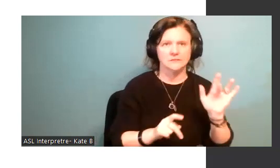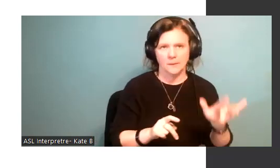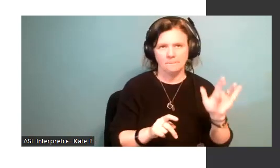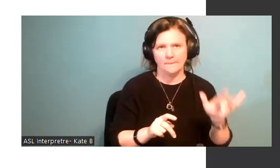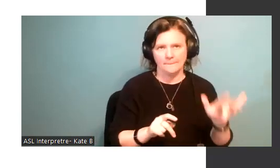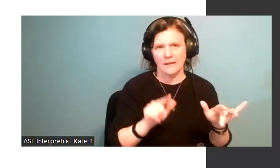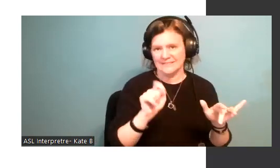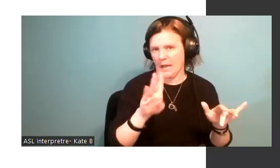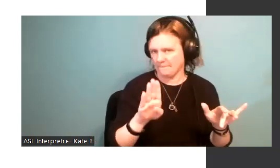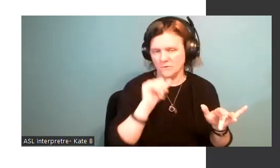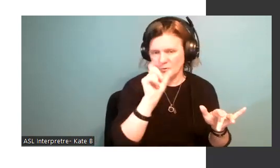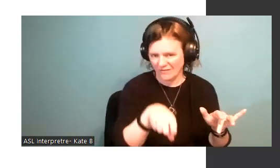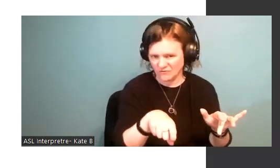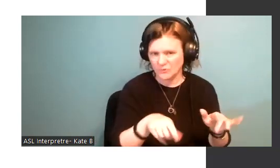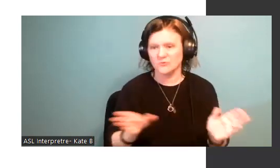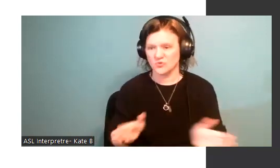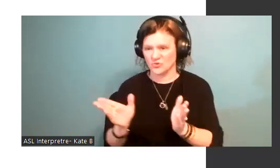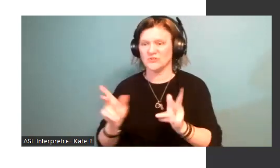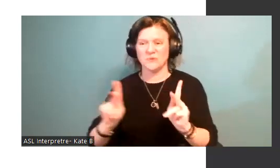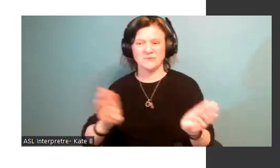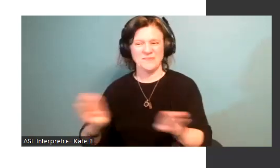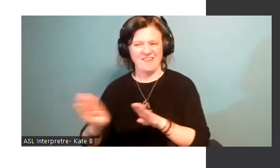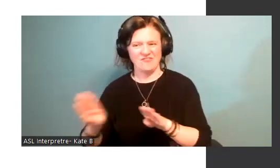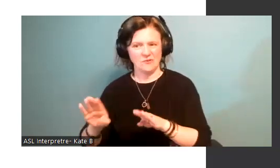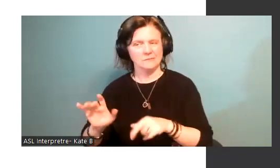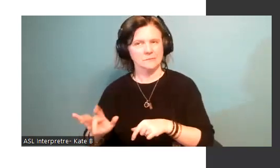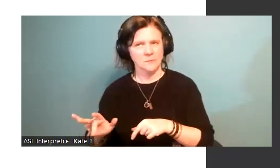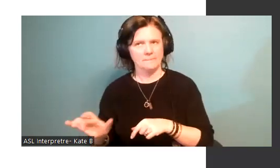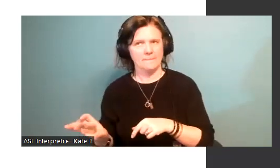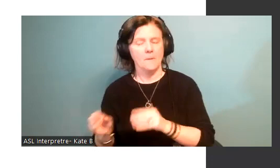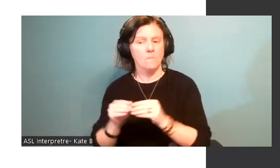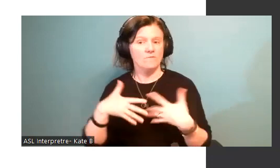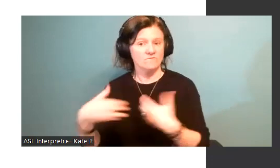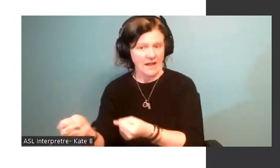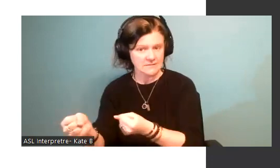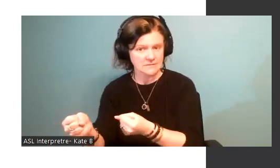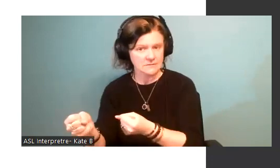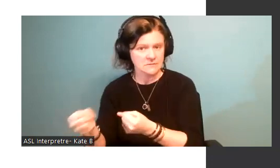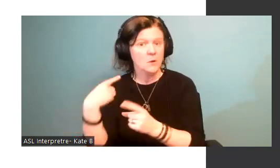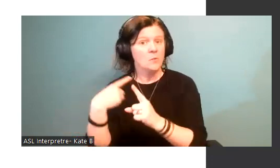tab. A lot of drop-down, the screen readers, they